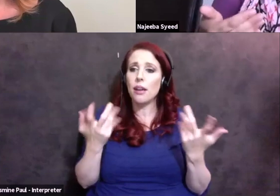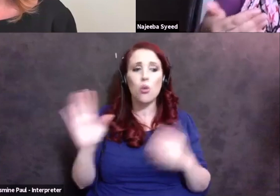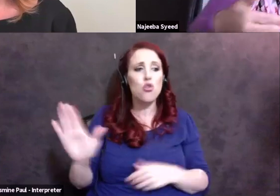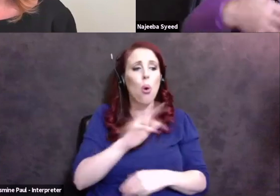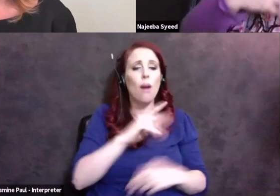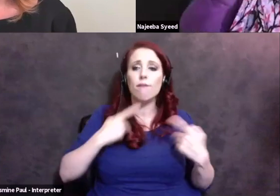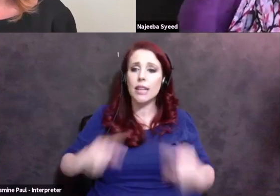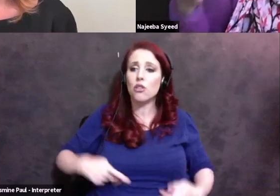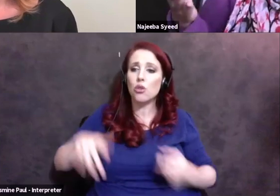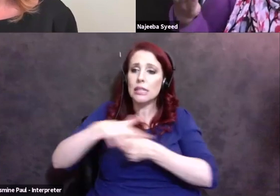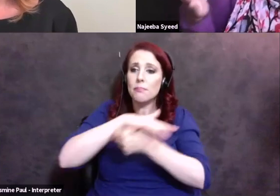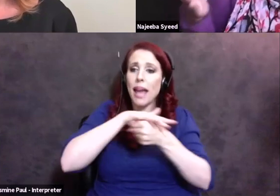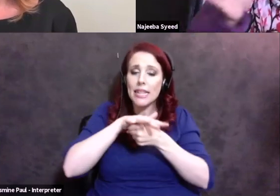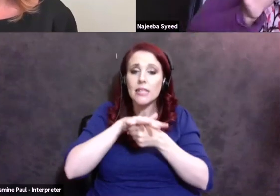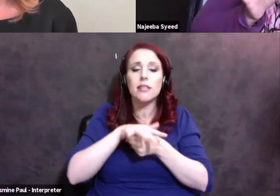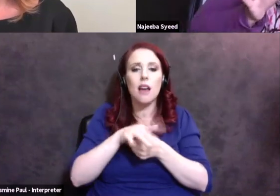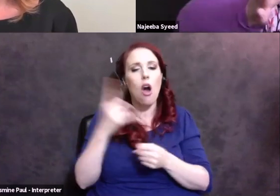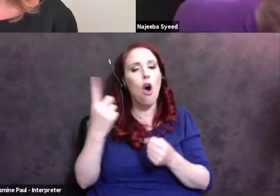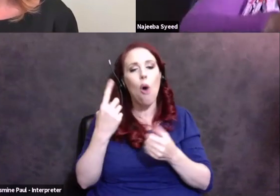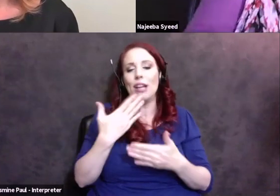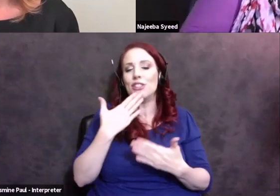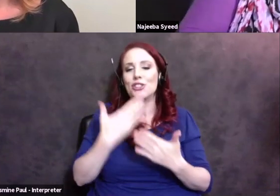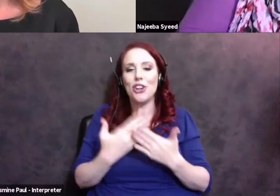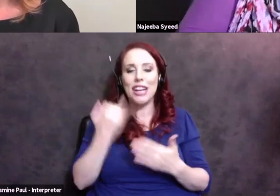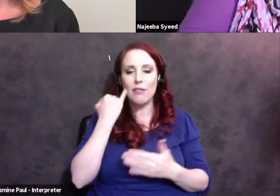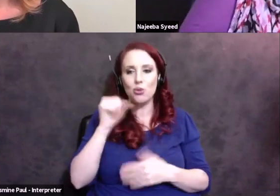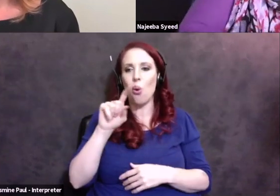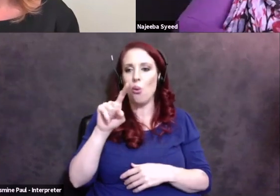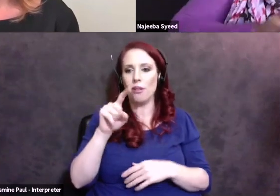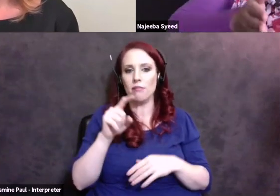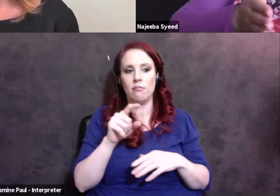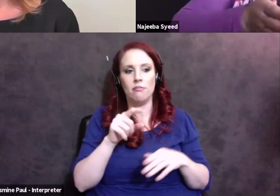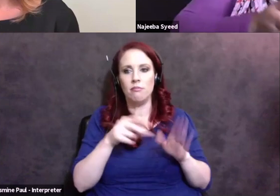I think it is always helpful when you don't just isolate Muslims but there are other cultural